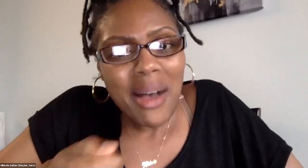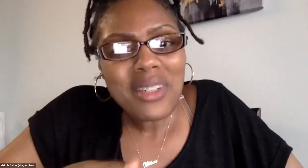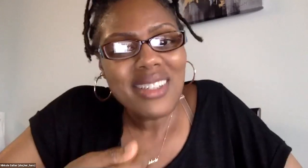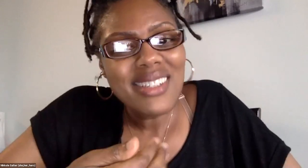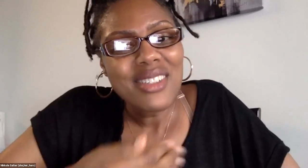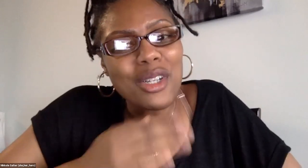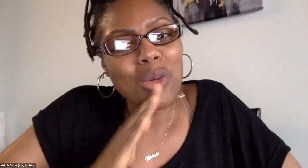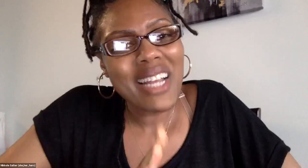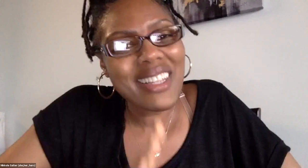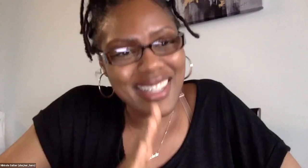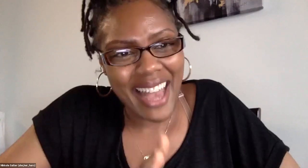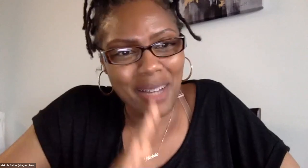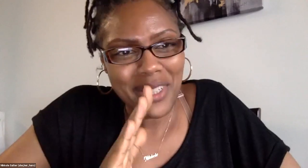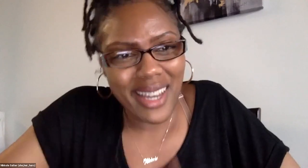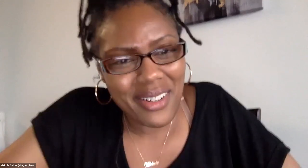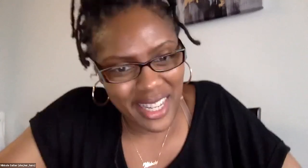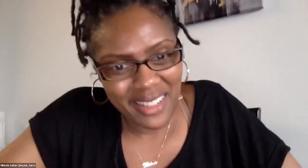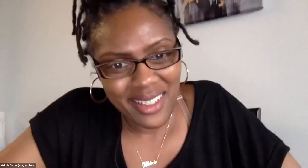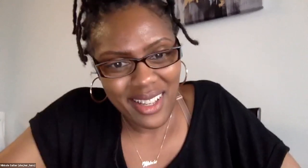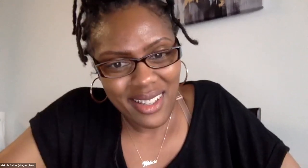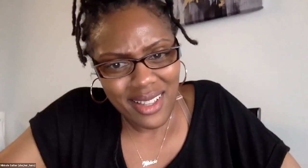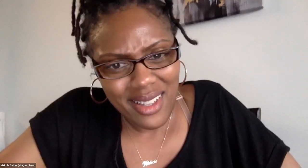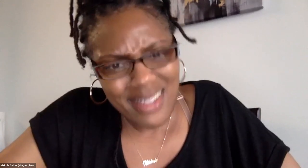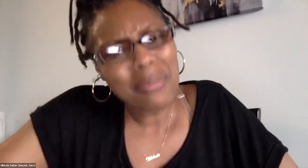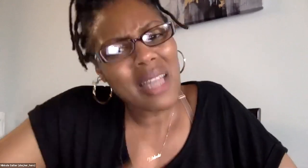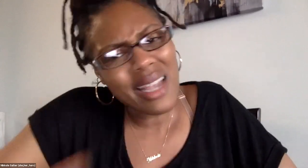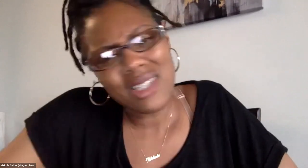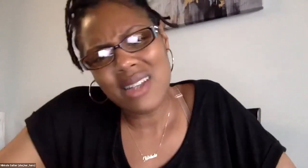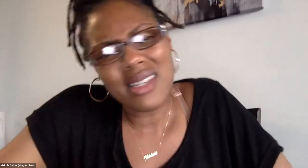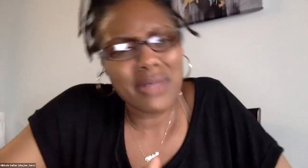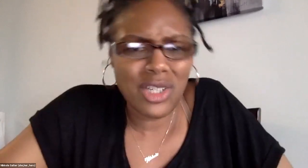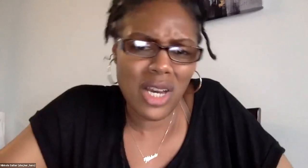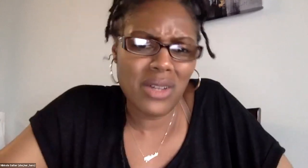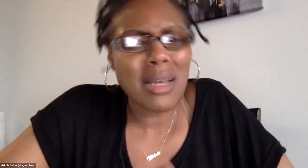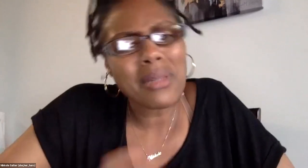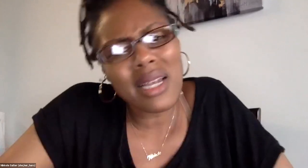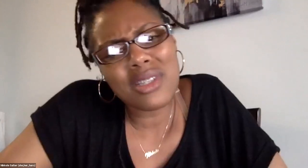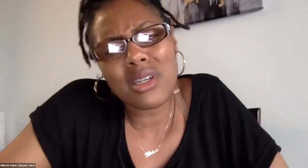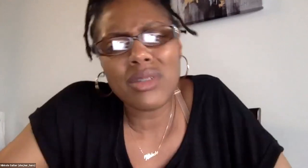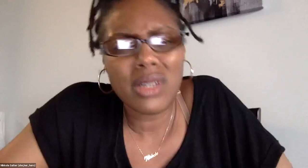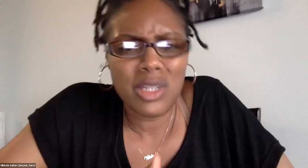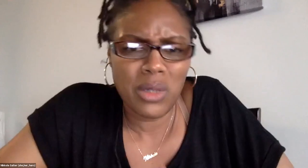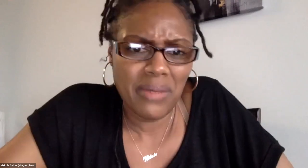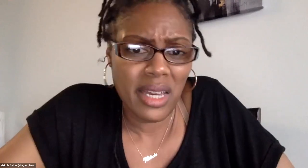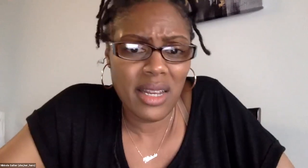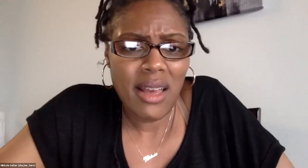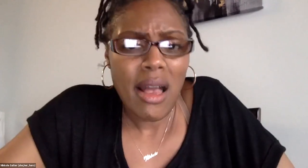I want us to correct this lack of integrity. Stop lying to ourselves and each other. Stop lying to the communities we're living in